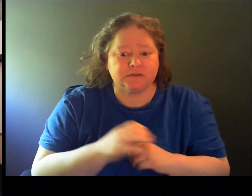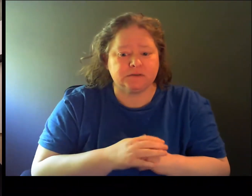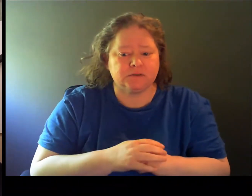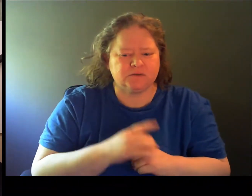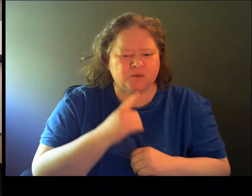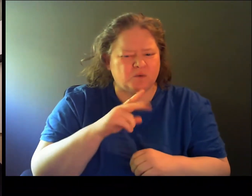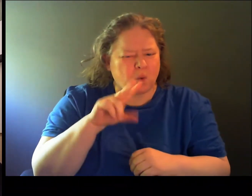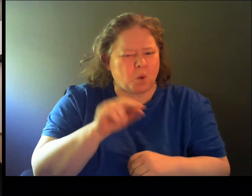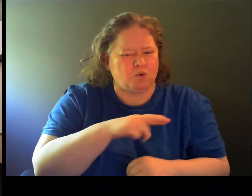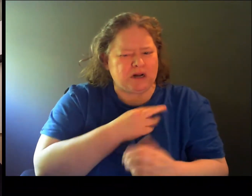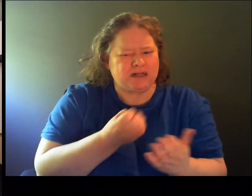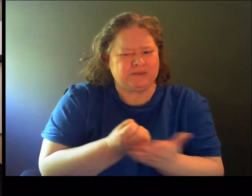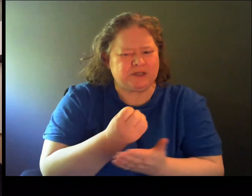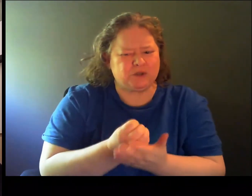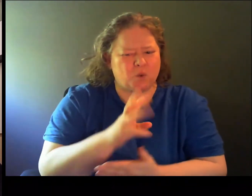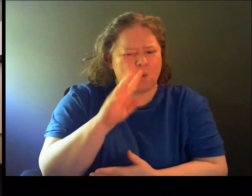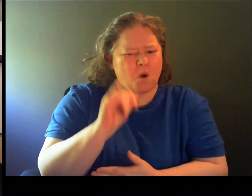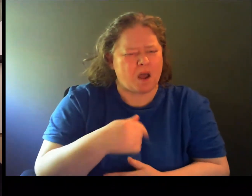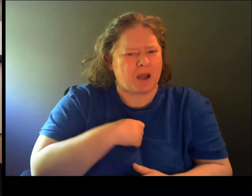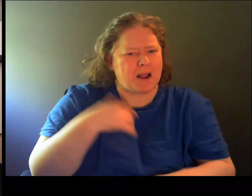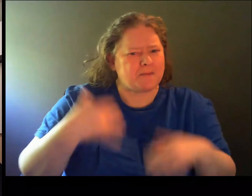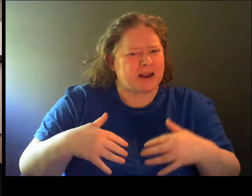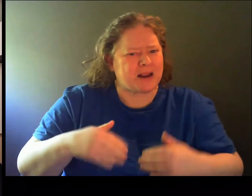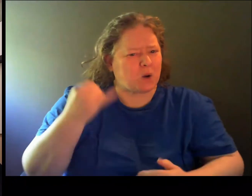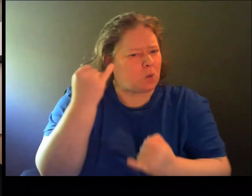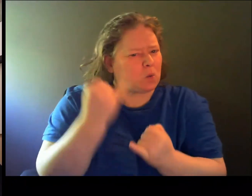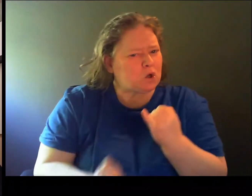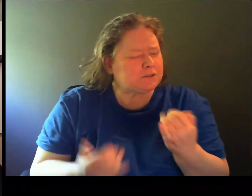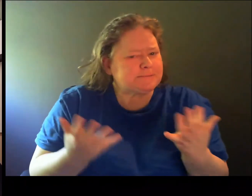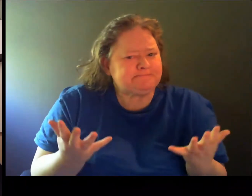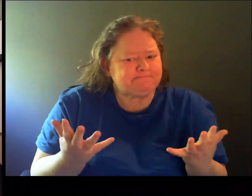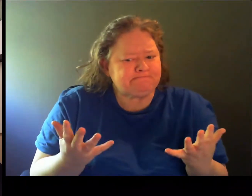So - there's no real explanation as to why my pain is worse.